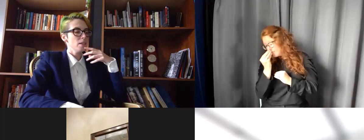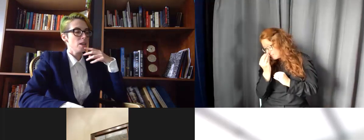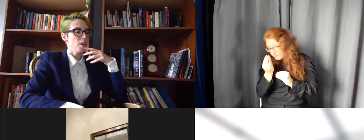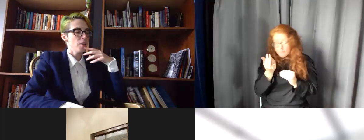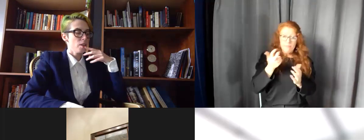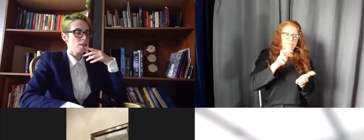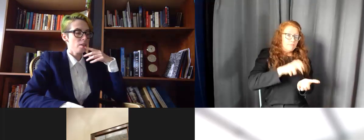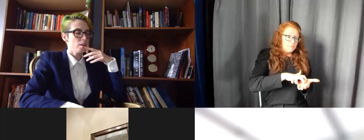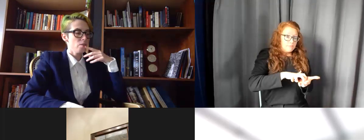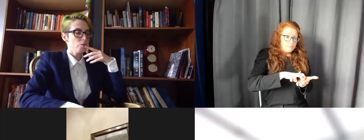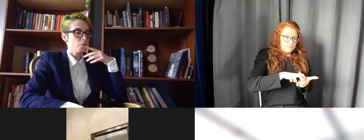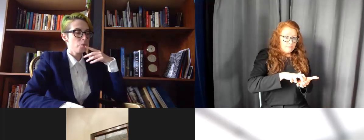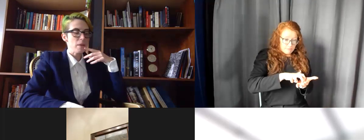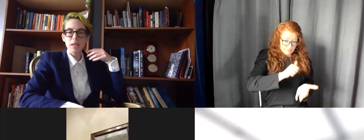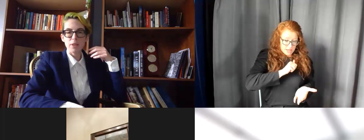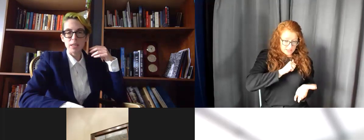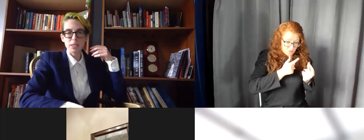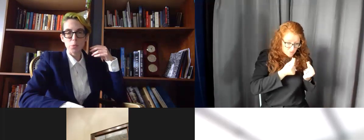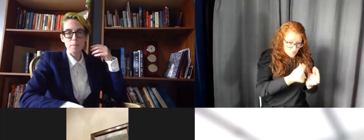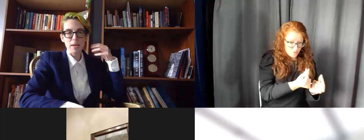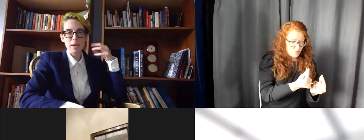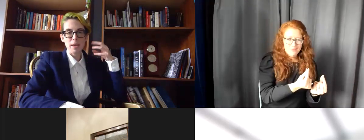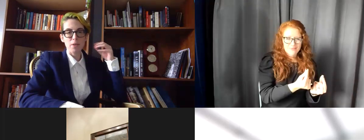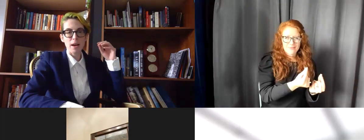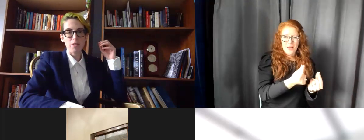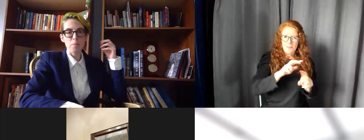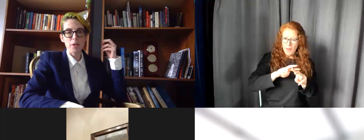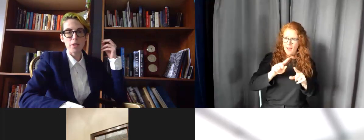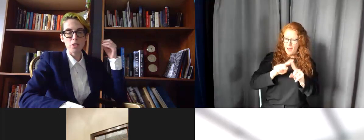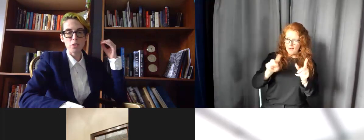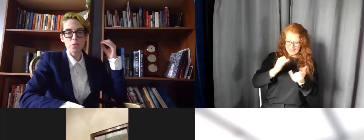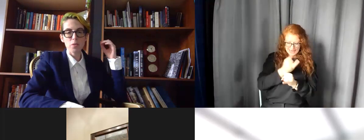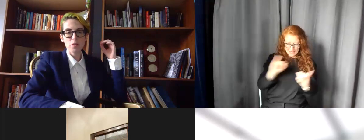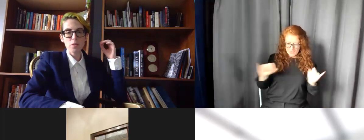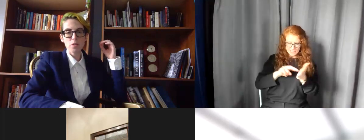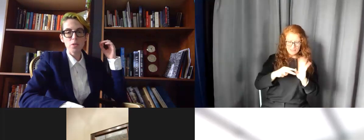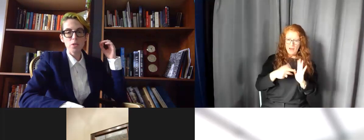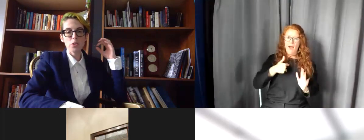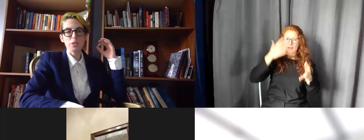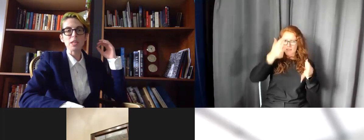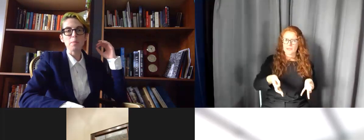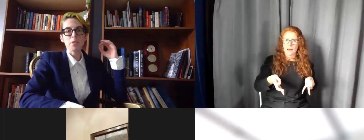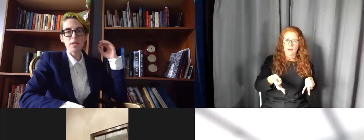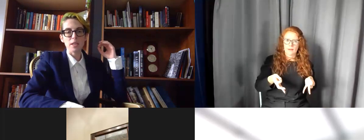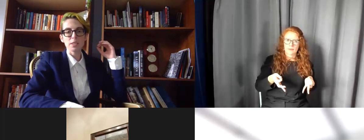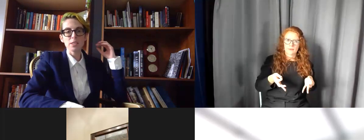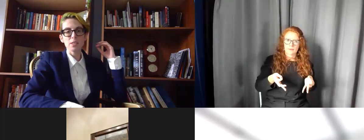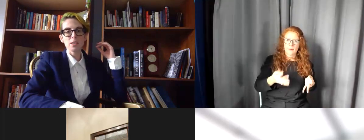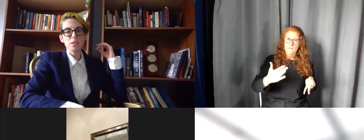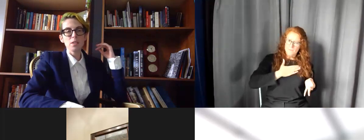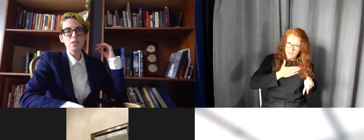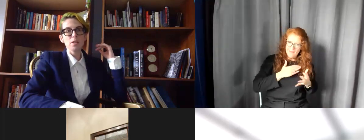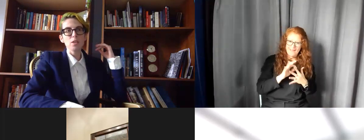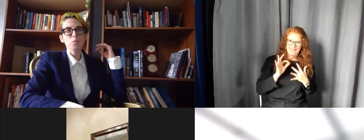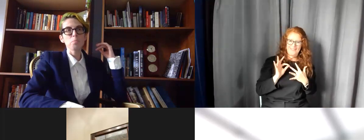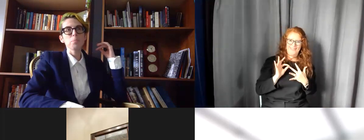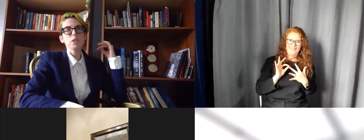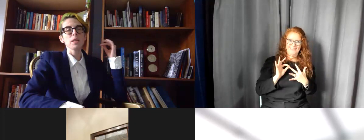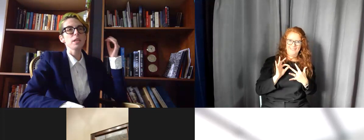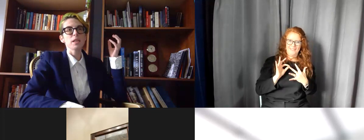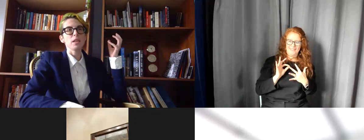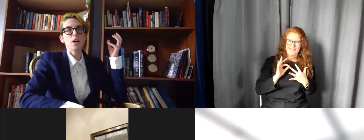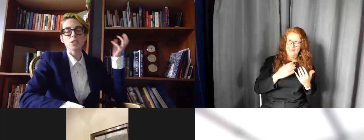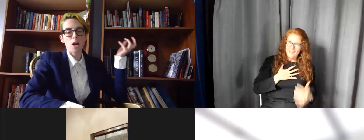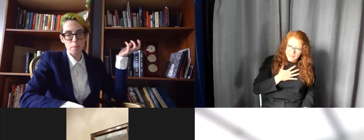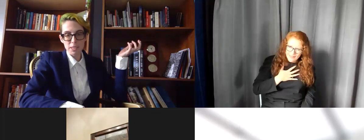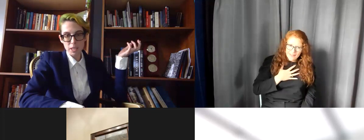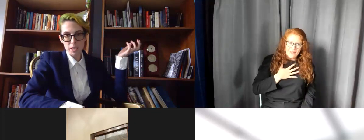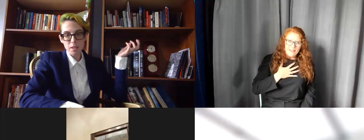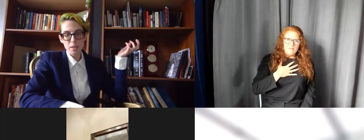Farrah Garland: I think that for many of us. We may never have the ability to do some things completely autonomously.